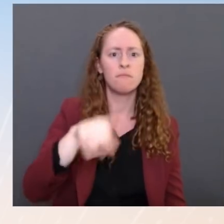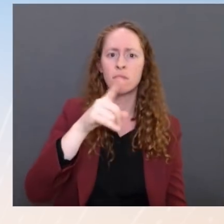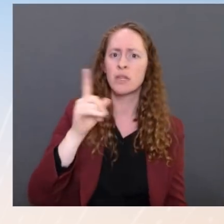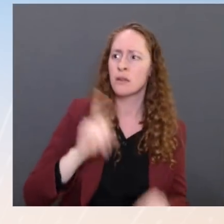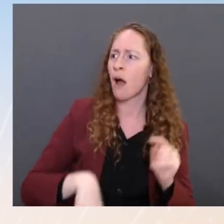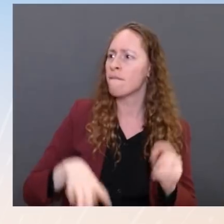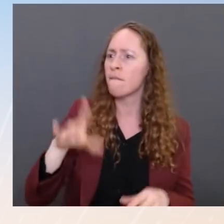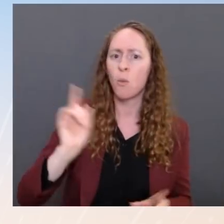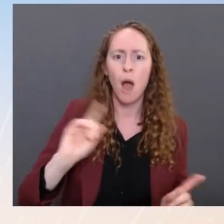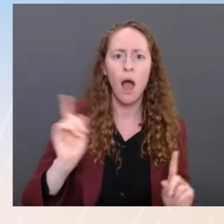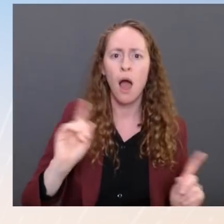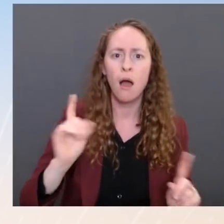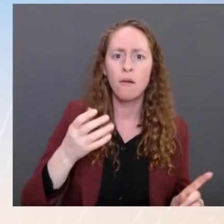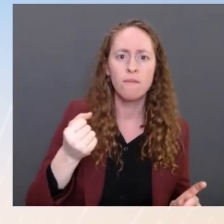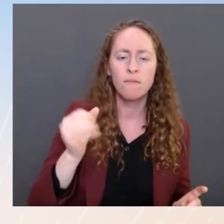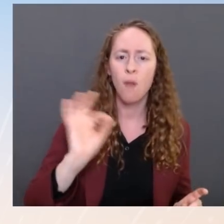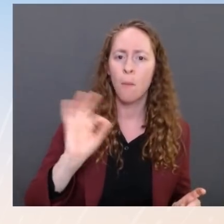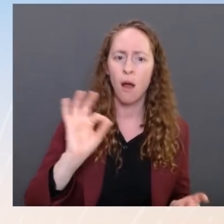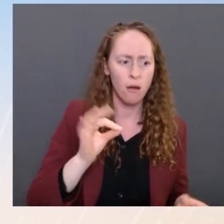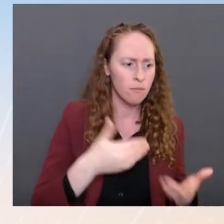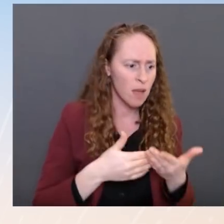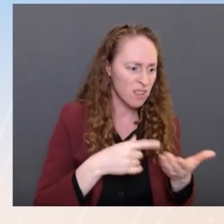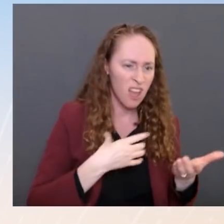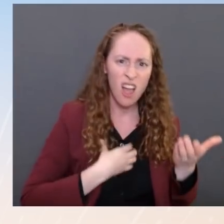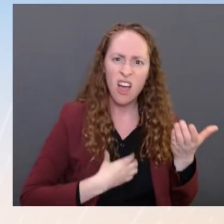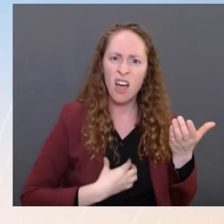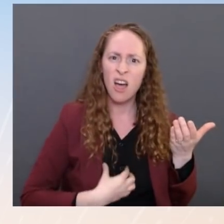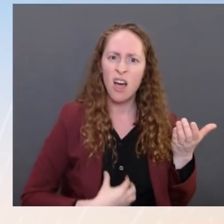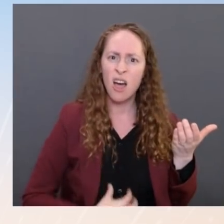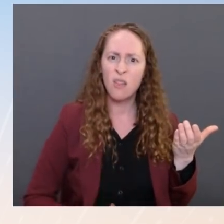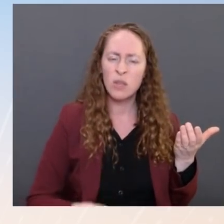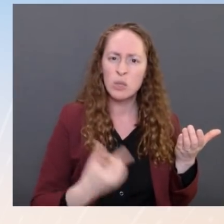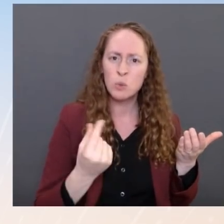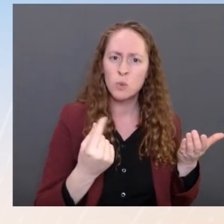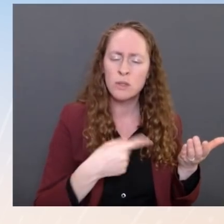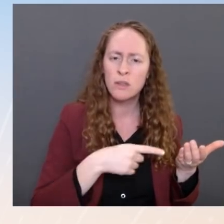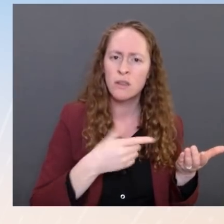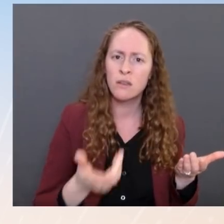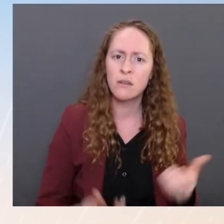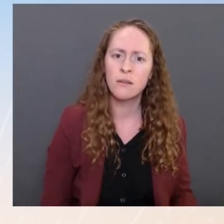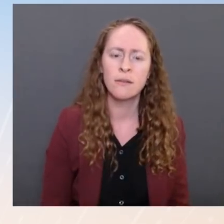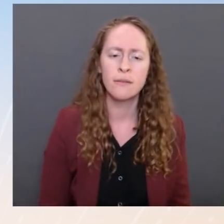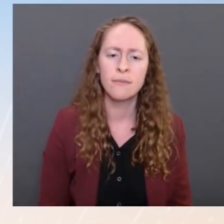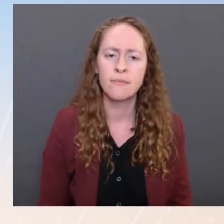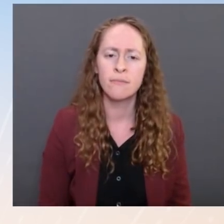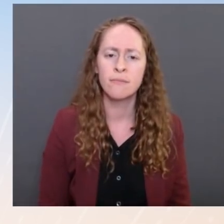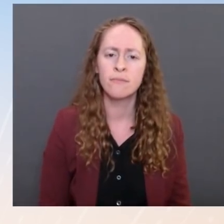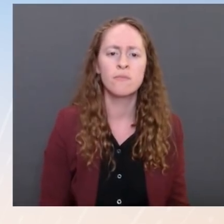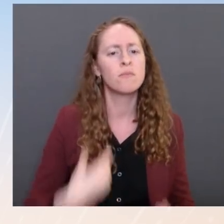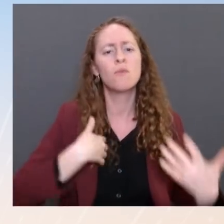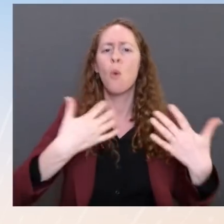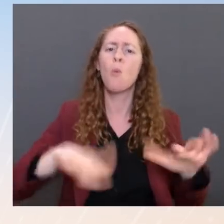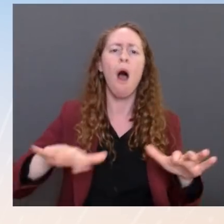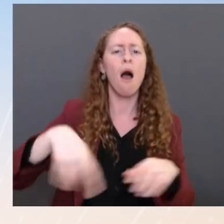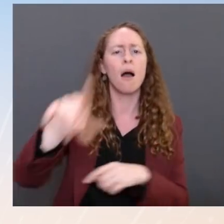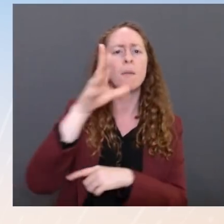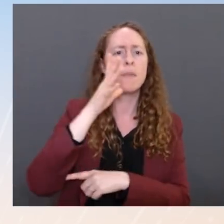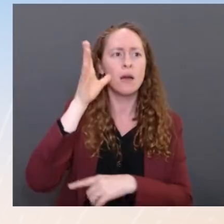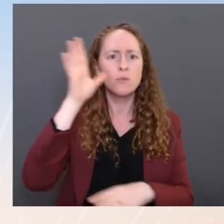Ms. Psaki: We would certainly encourage any parent who has concerns about their child's health or wellbeing to call their doctor or pediatrician. The Press: I just had one more.